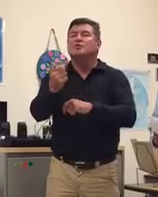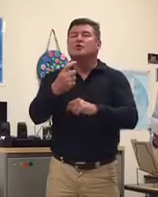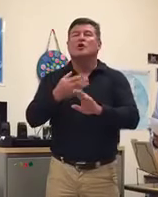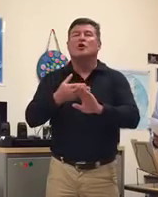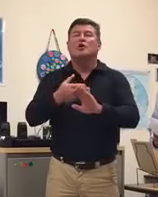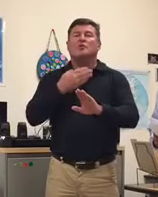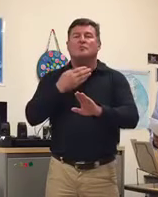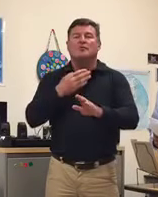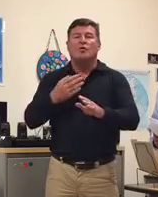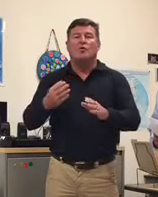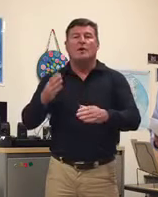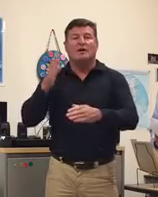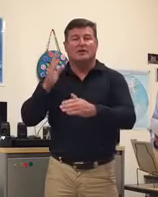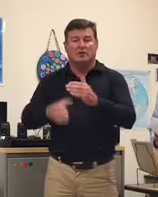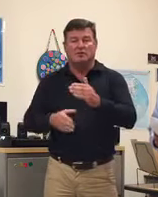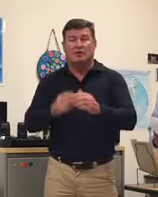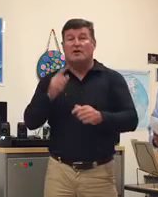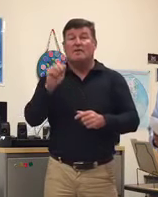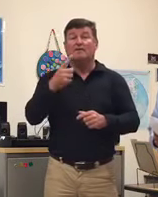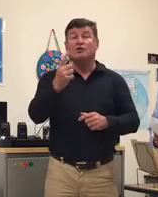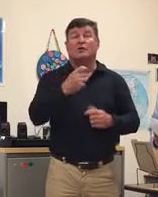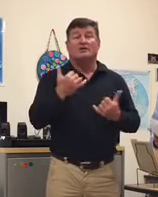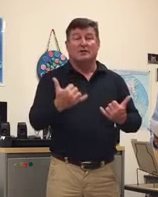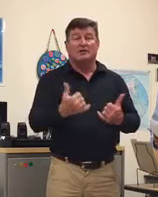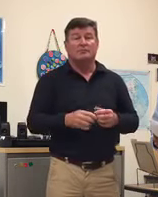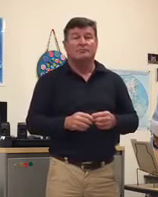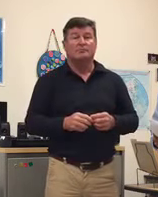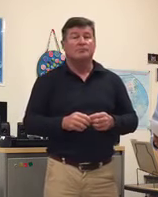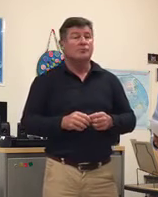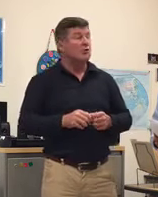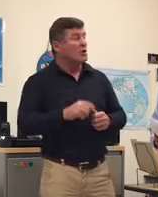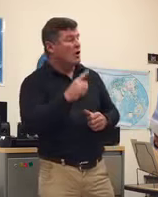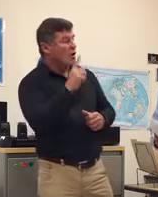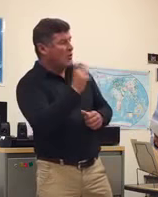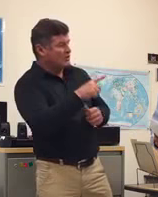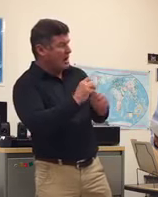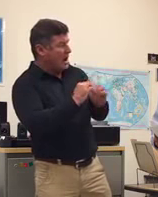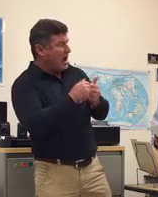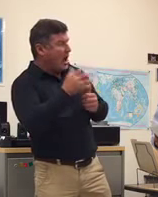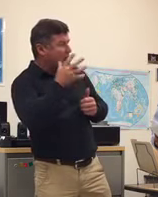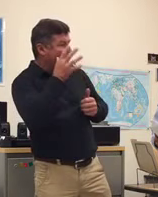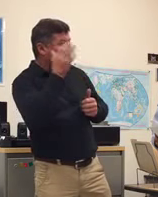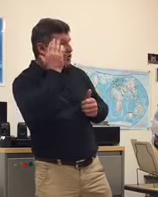afternoon for just a few questions before we have to conclude. We'll take our first question now.